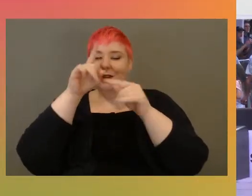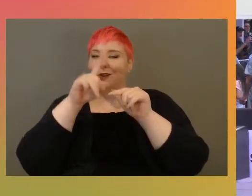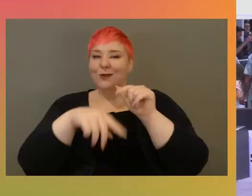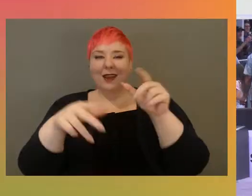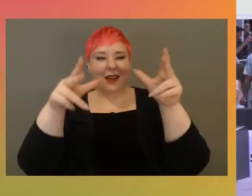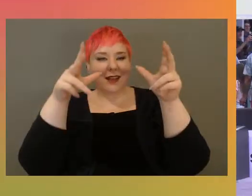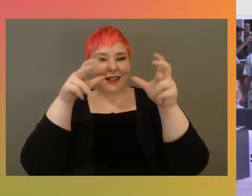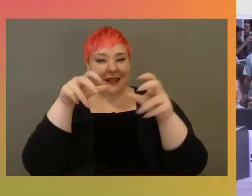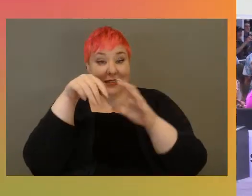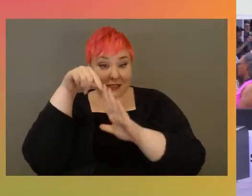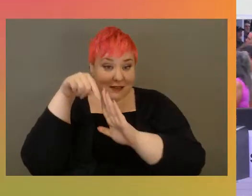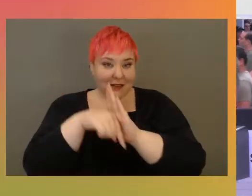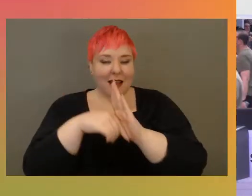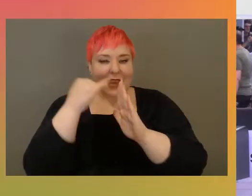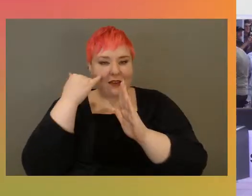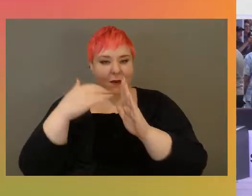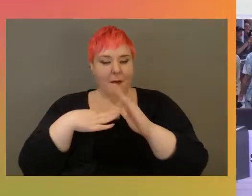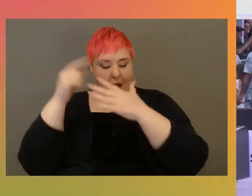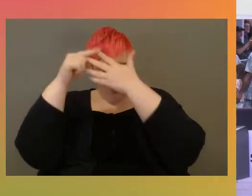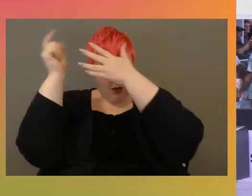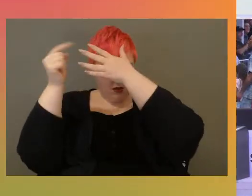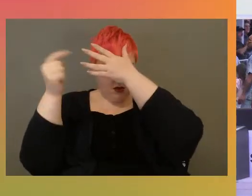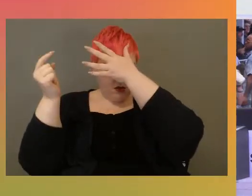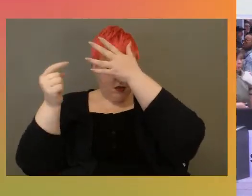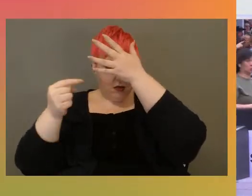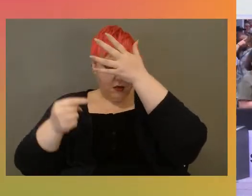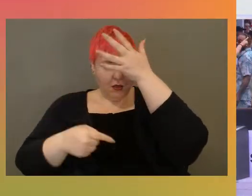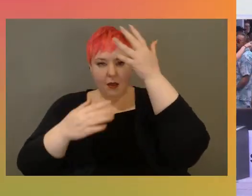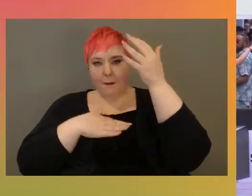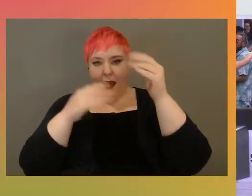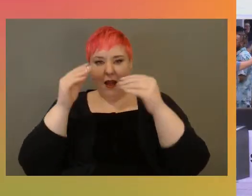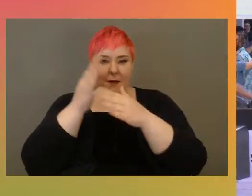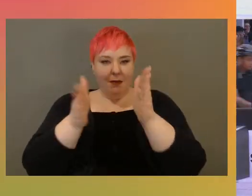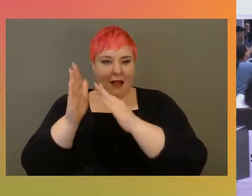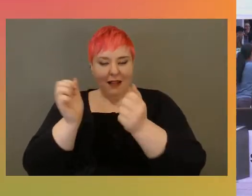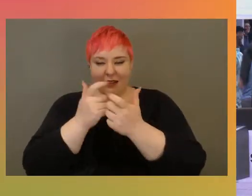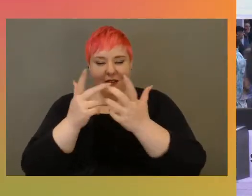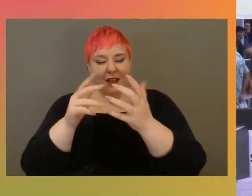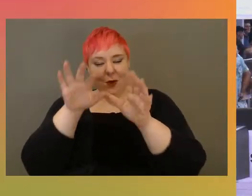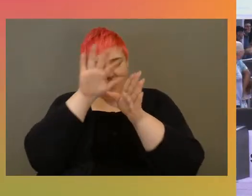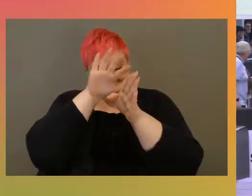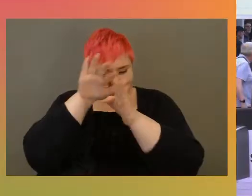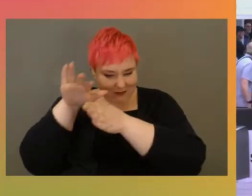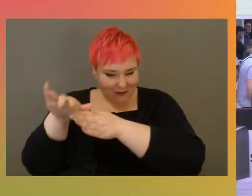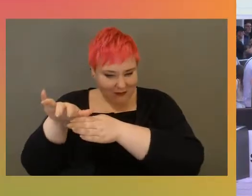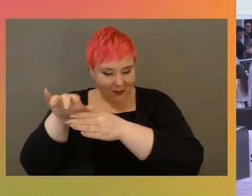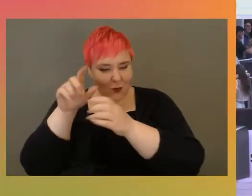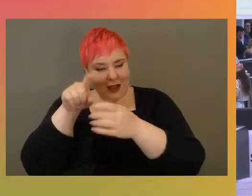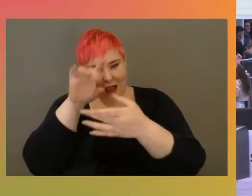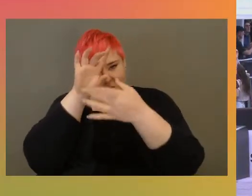IS A SENSE OF BEING ABLE TO LISTEN DEEPLY. RIGHT?